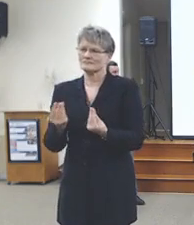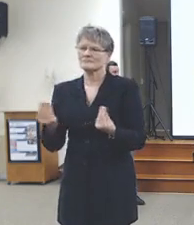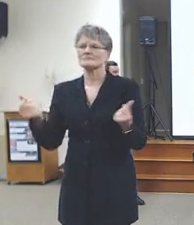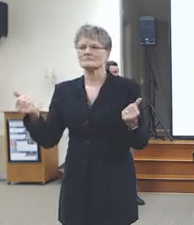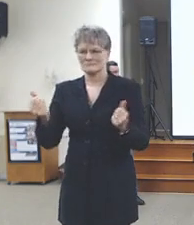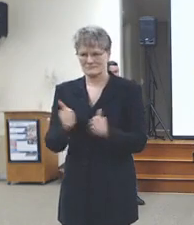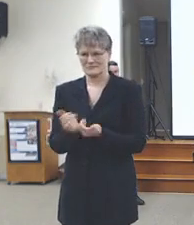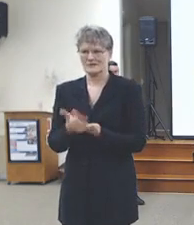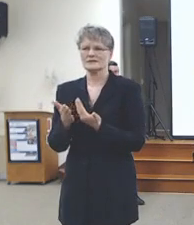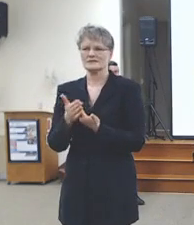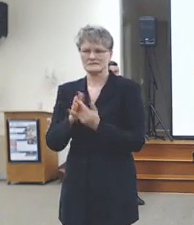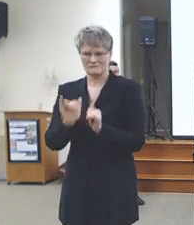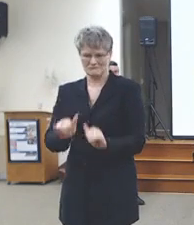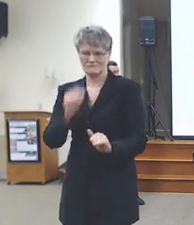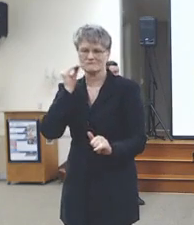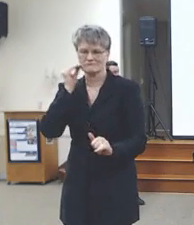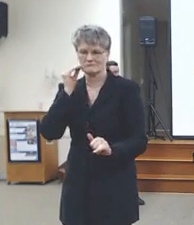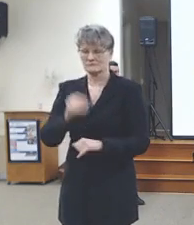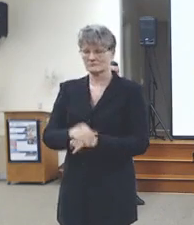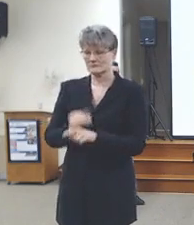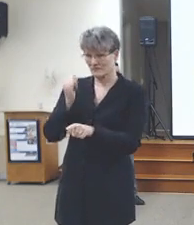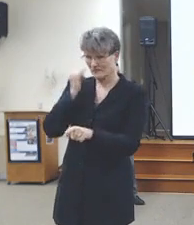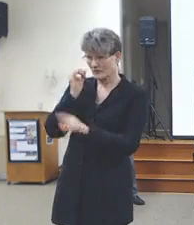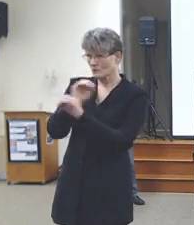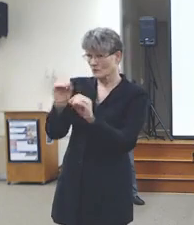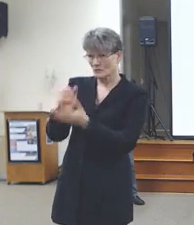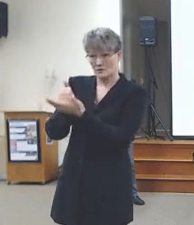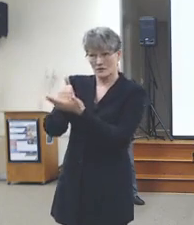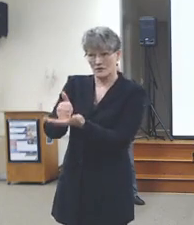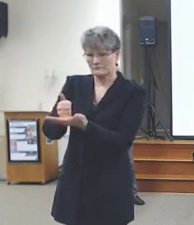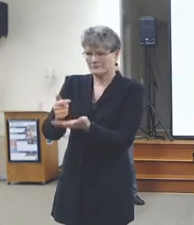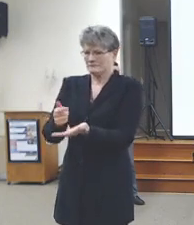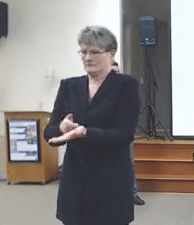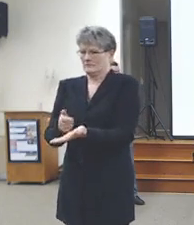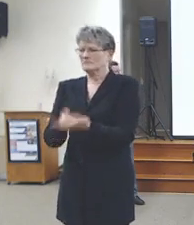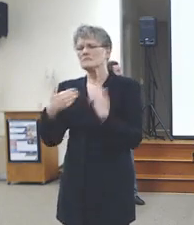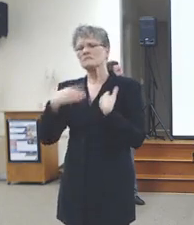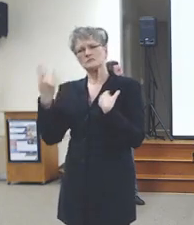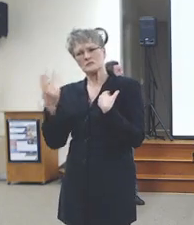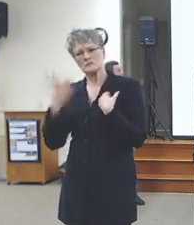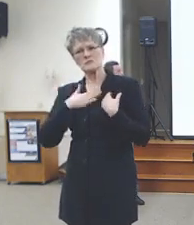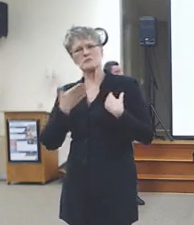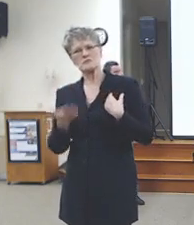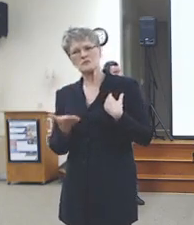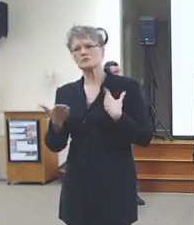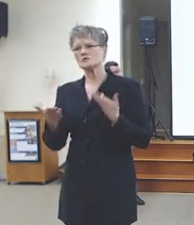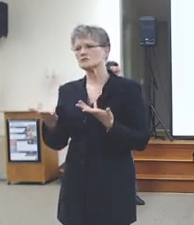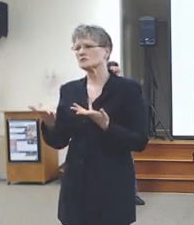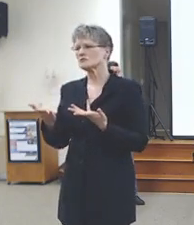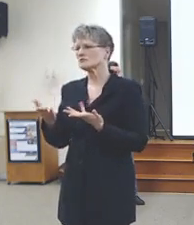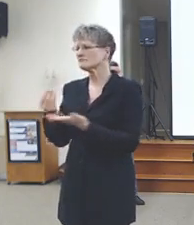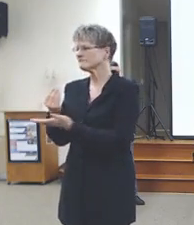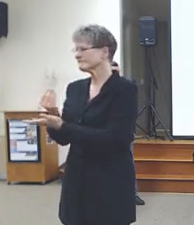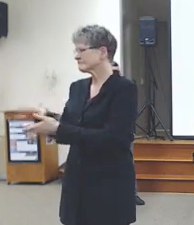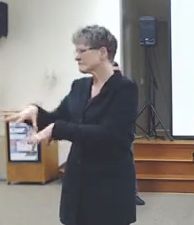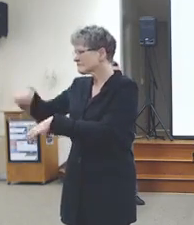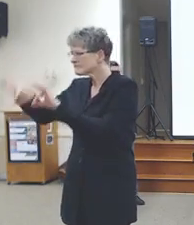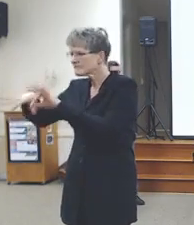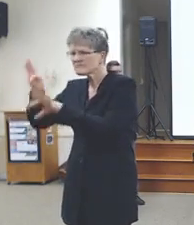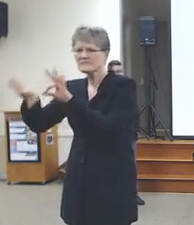stay home. If they don't have someone to help with that sometimes they can have someone who can drop off their needed prescriptions or or food or the other